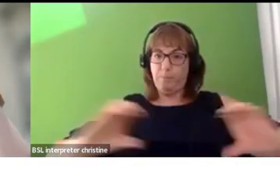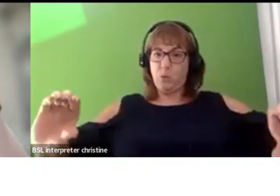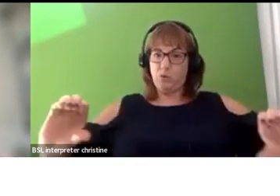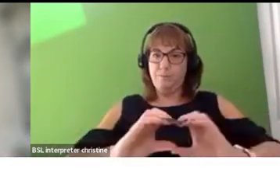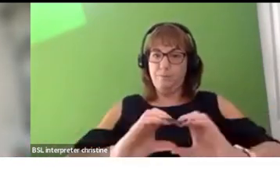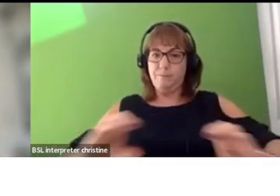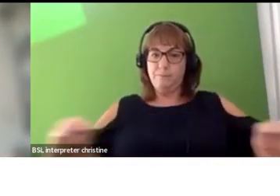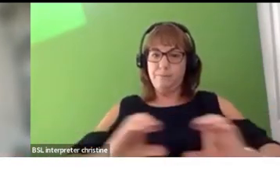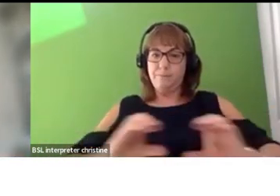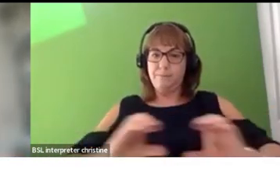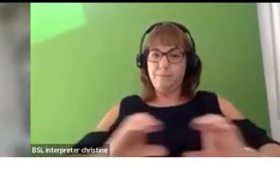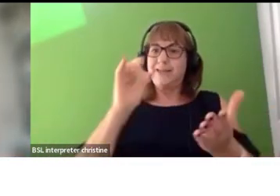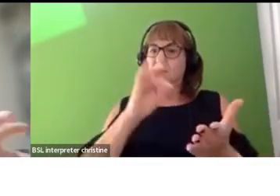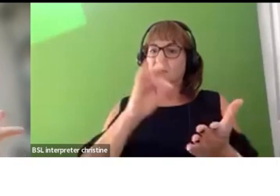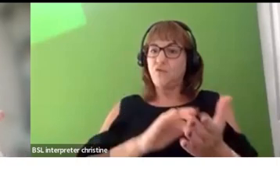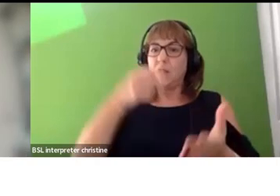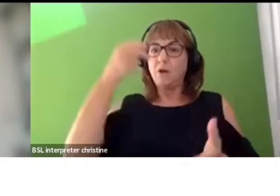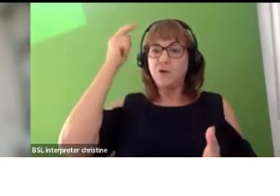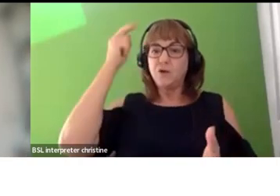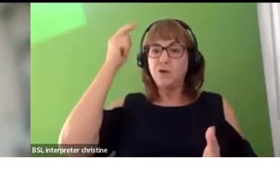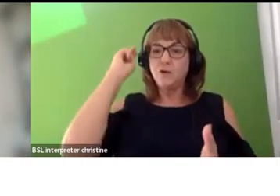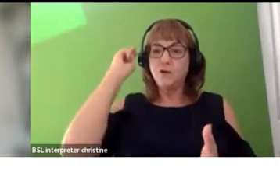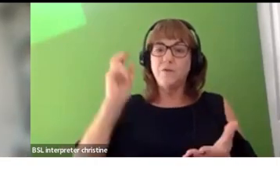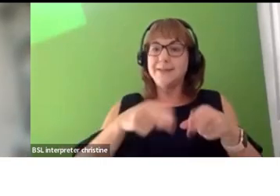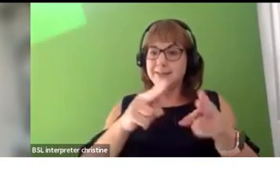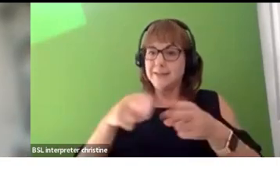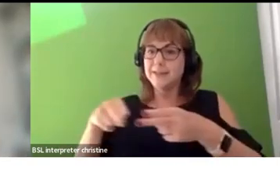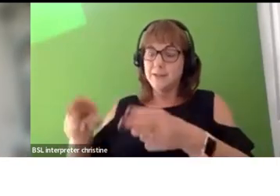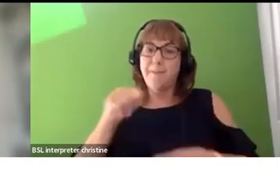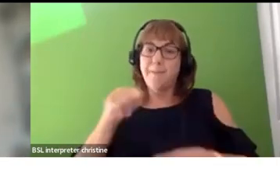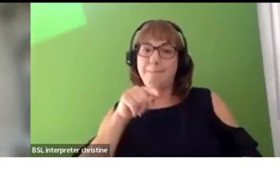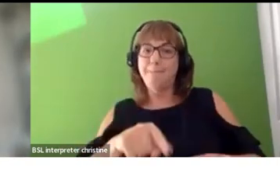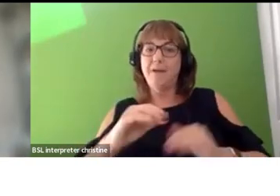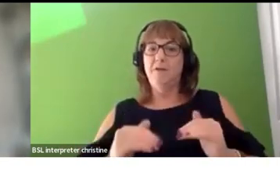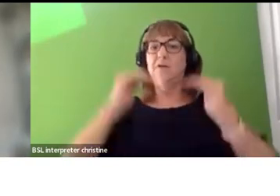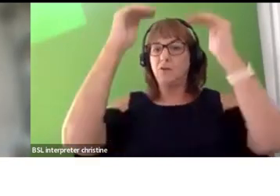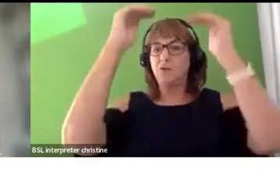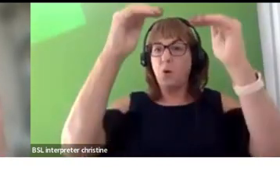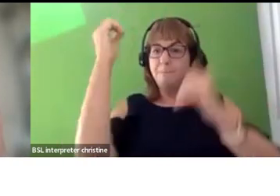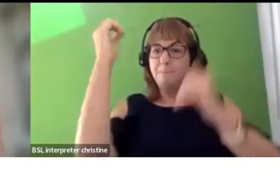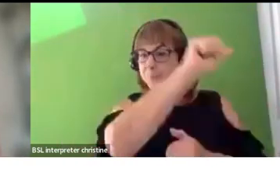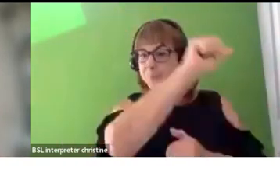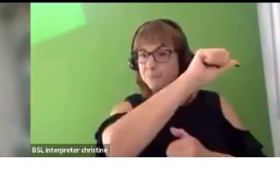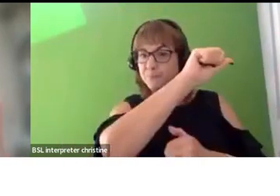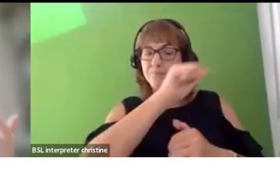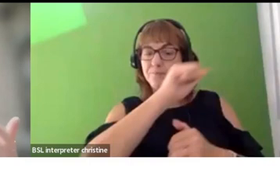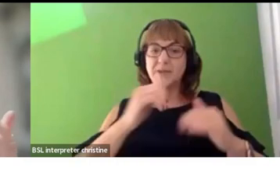Our senses are foundational to everything that we then are able to do, and take in and understand